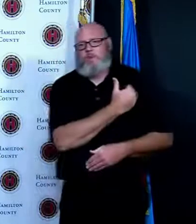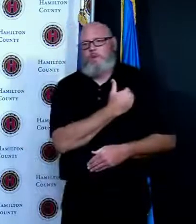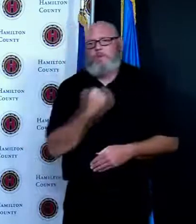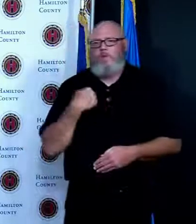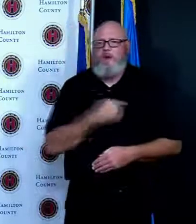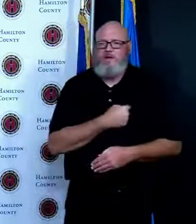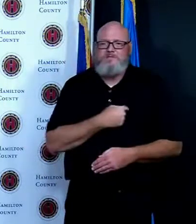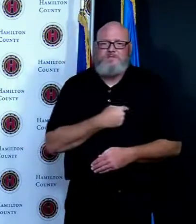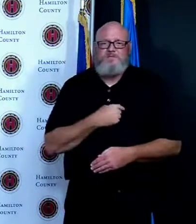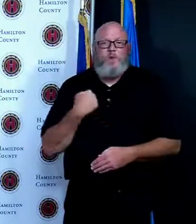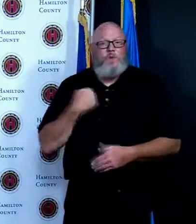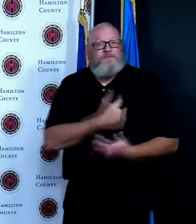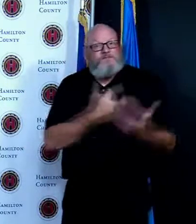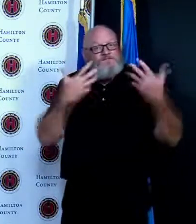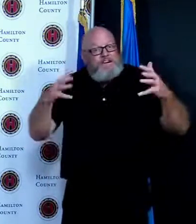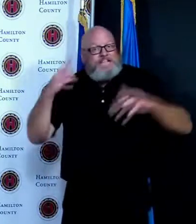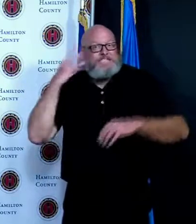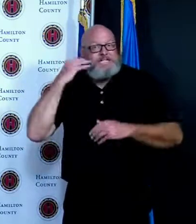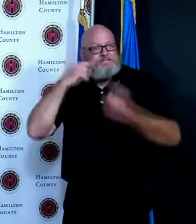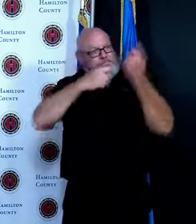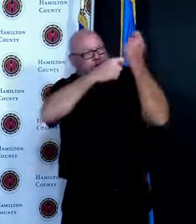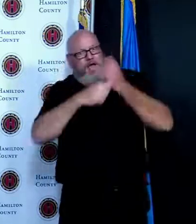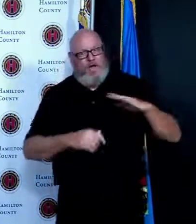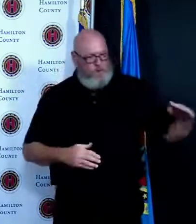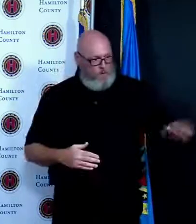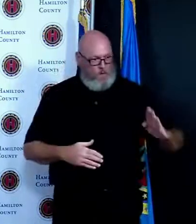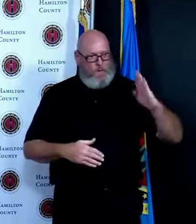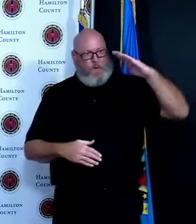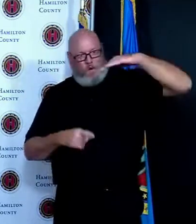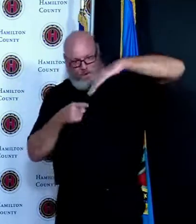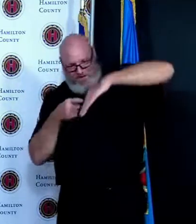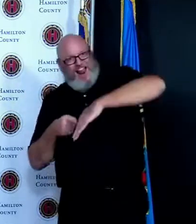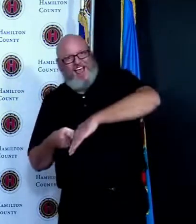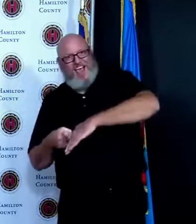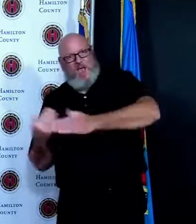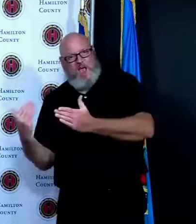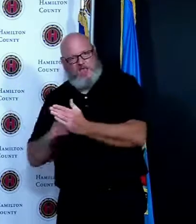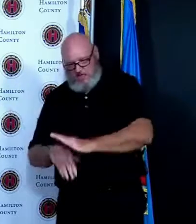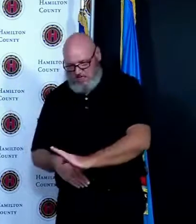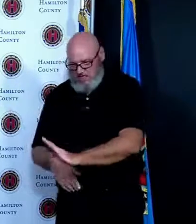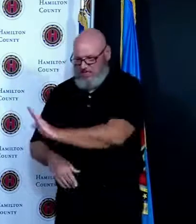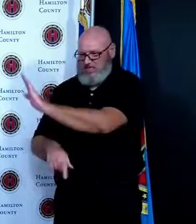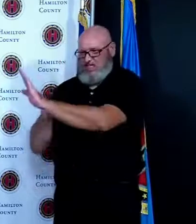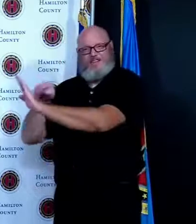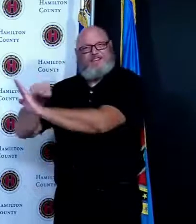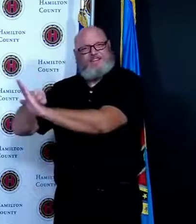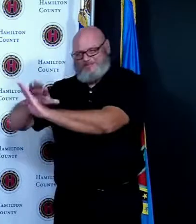flatten the curve here in Hamilton County and I want to remind folks that while there are people